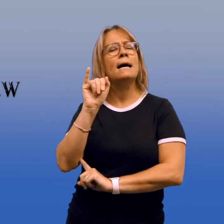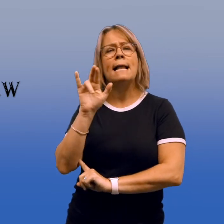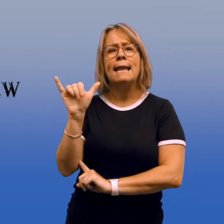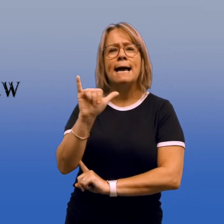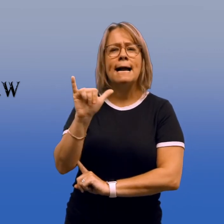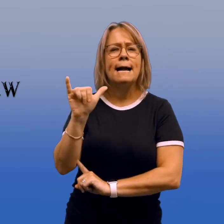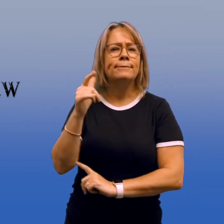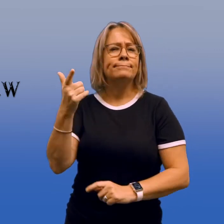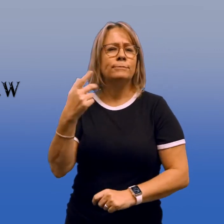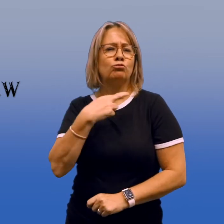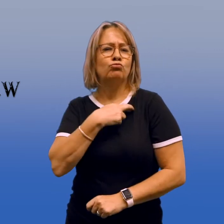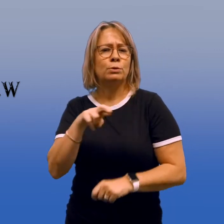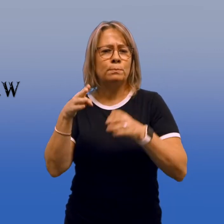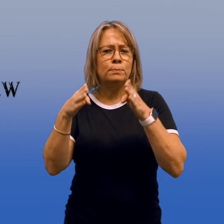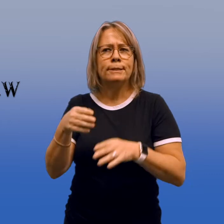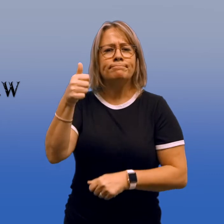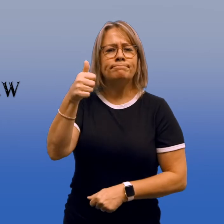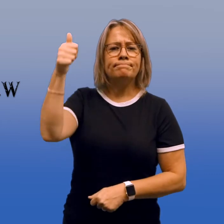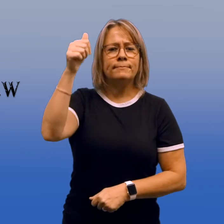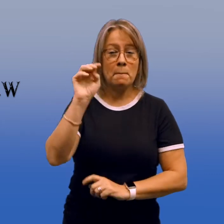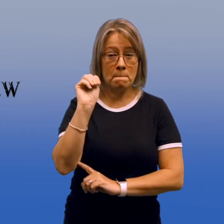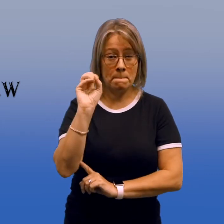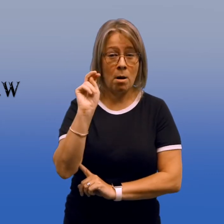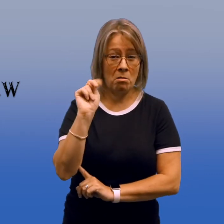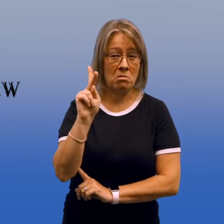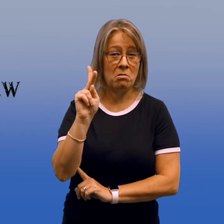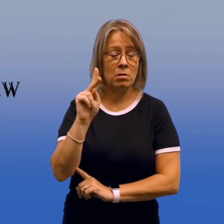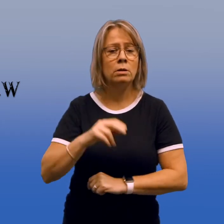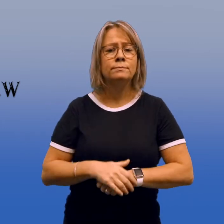A fakir is a religious person similar to a monk.